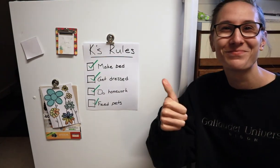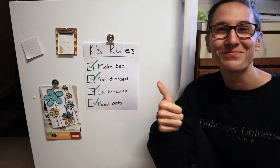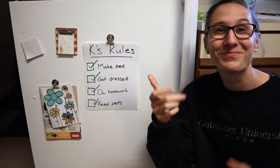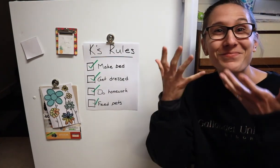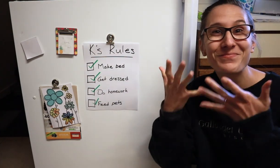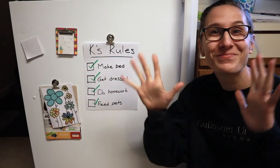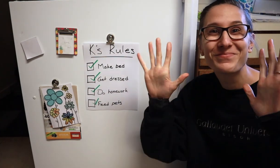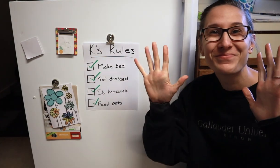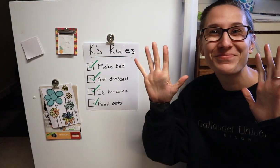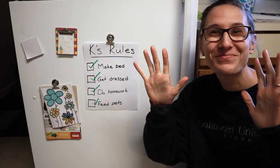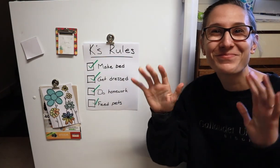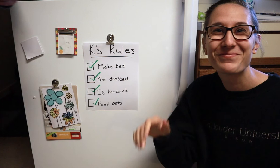Good, all finished